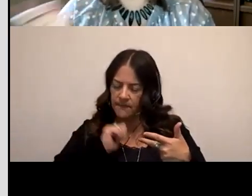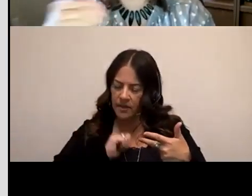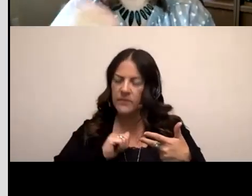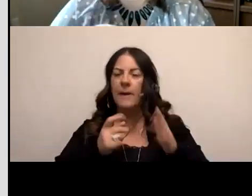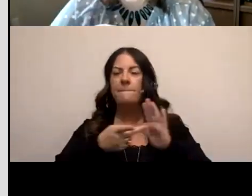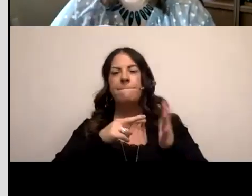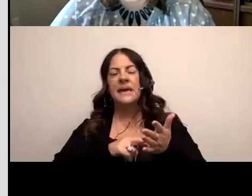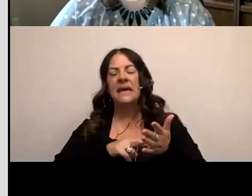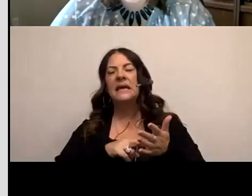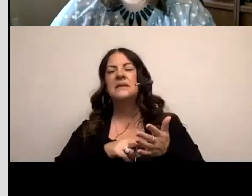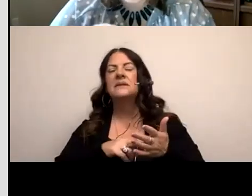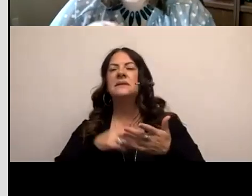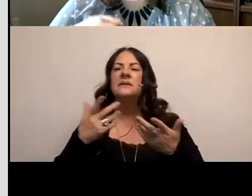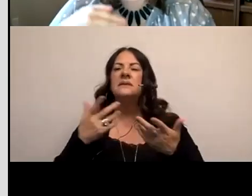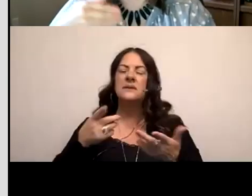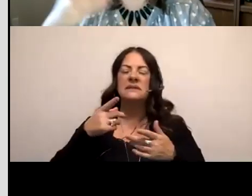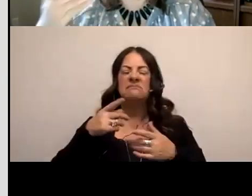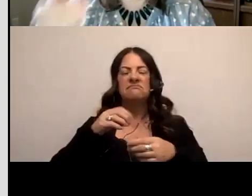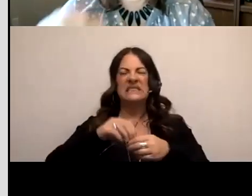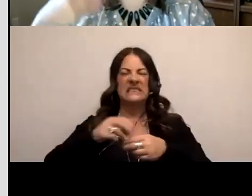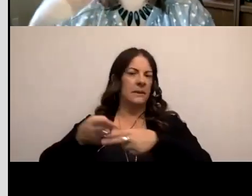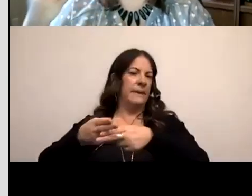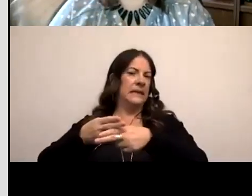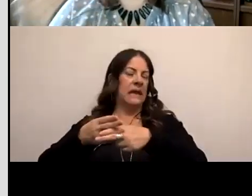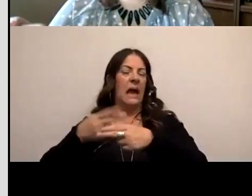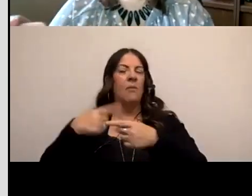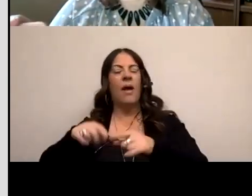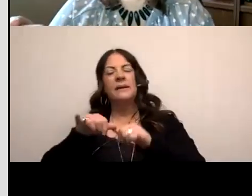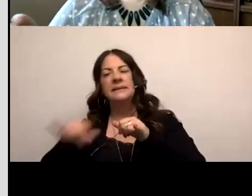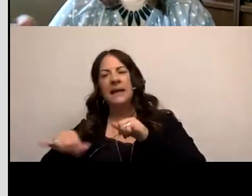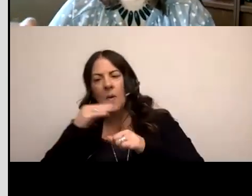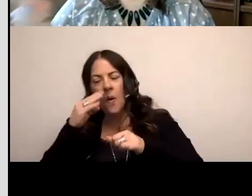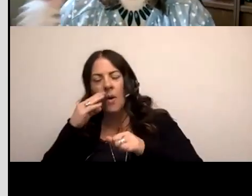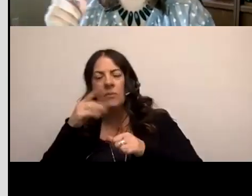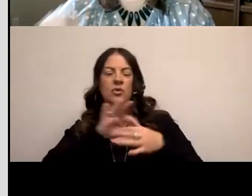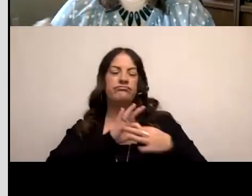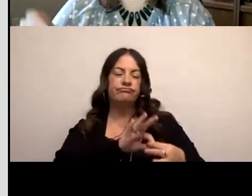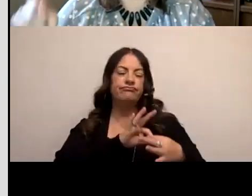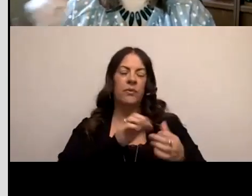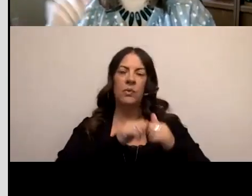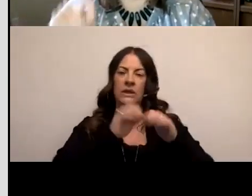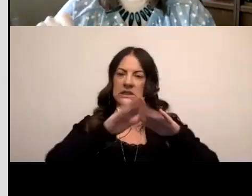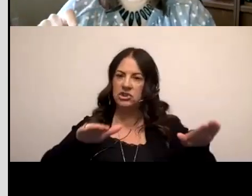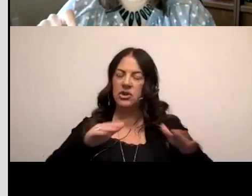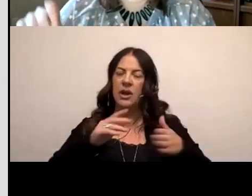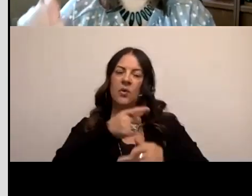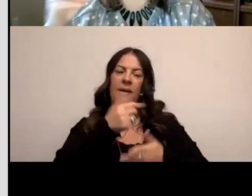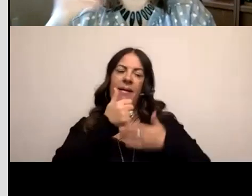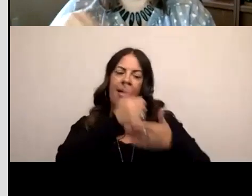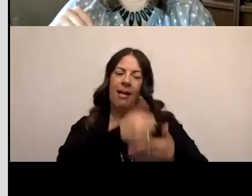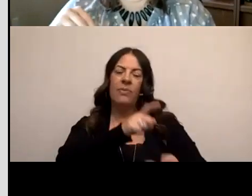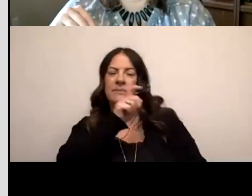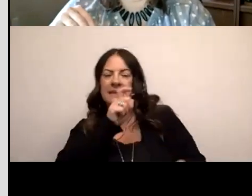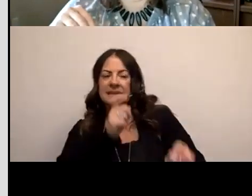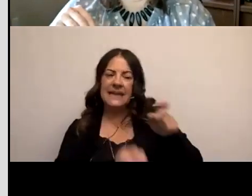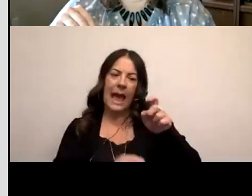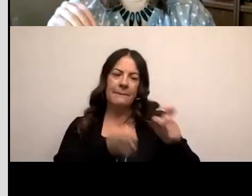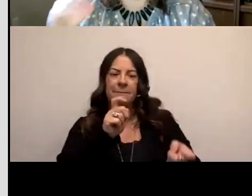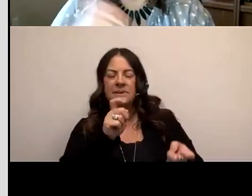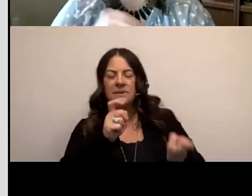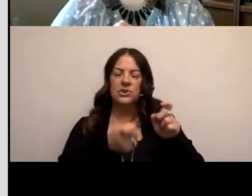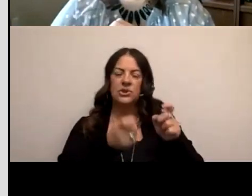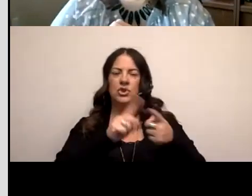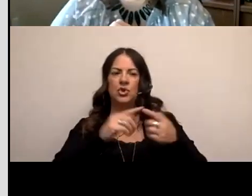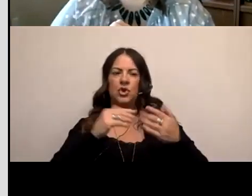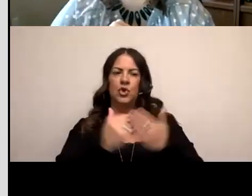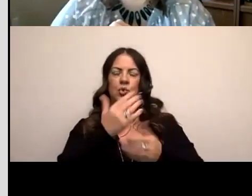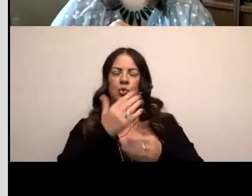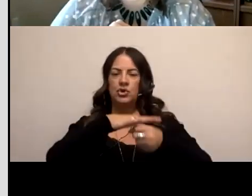WITH YOUR CHILD, AND YOU HELP THAT CHILD CAN ADAPT THEIR BRAIN AND ORGANS CAN RECOVER FROM THAT STRESS